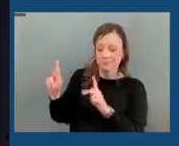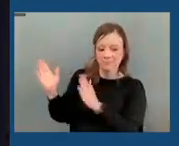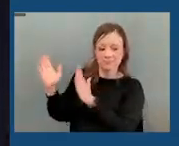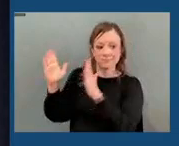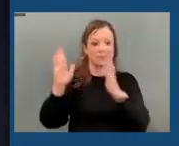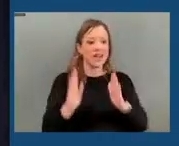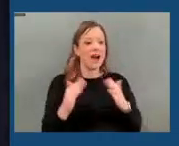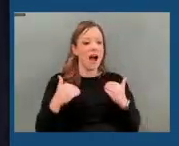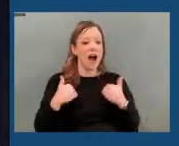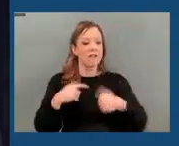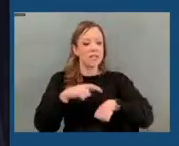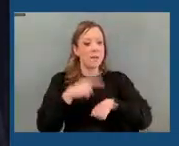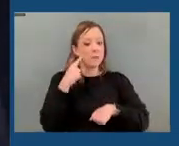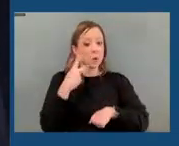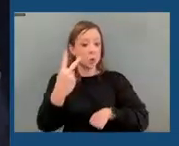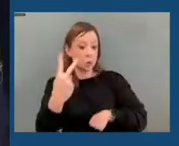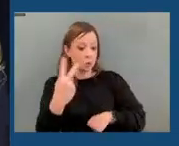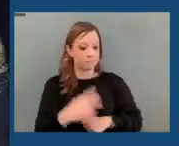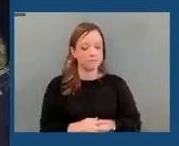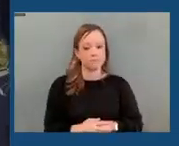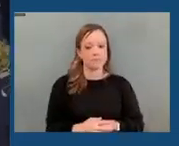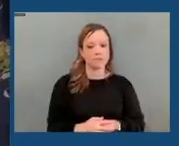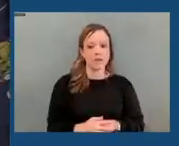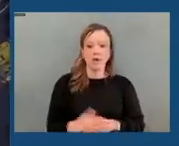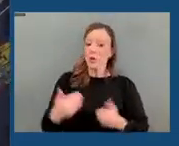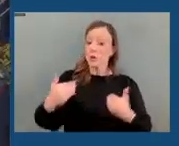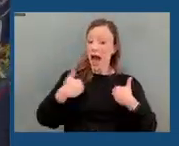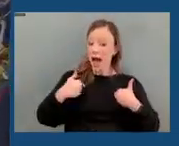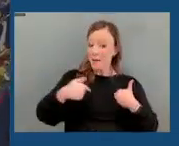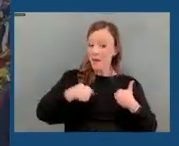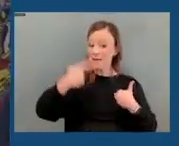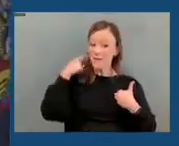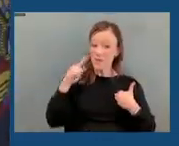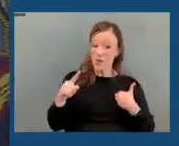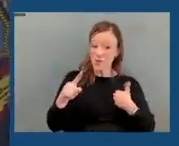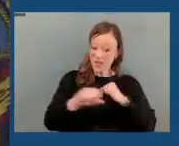He had me, he had me yesterday. He had me for a long time yesterday. I actually have a state to run.